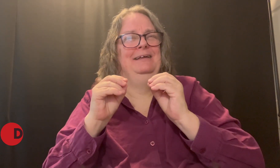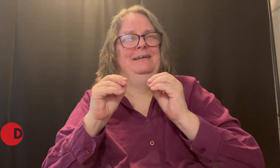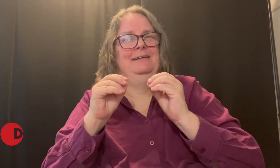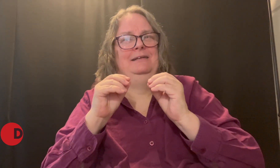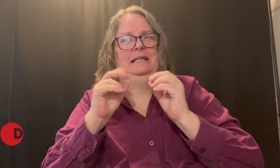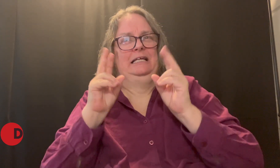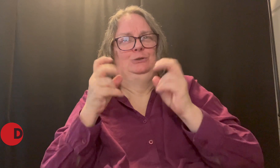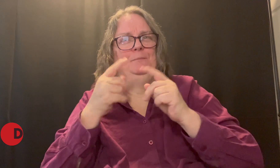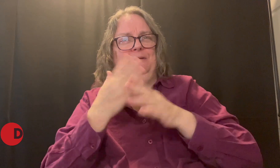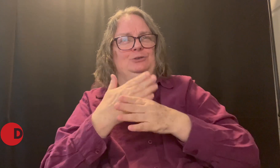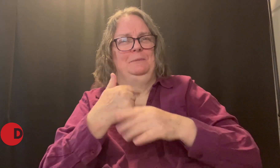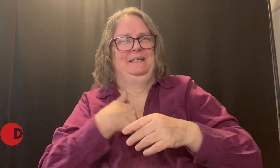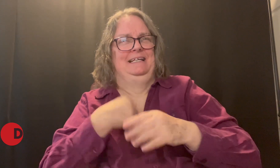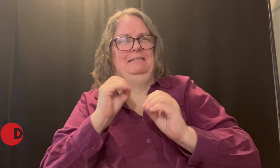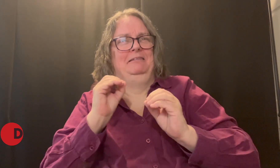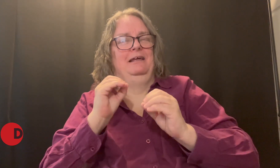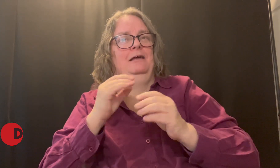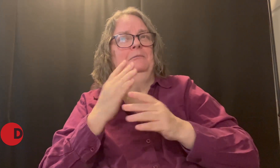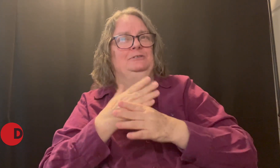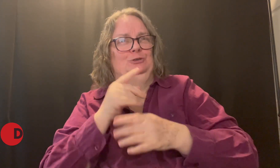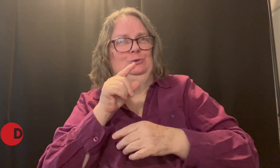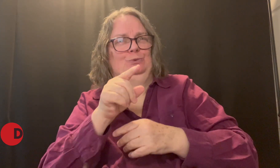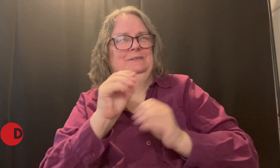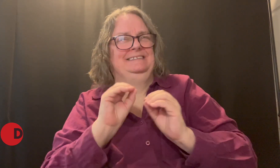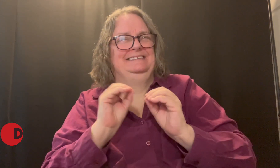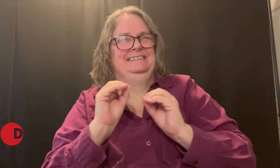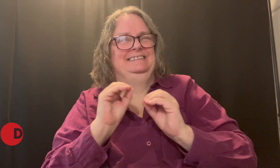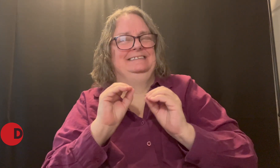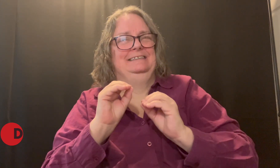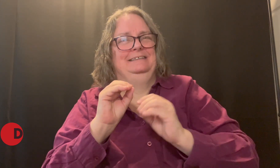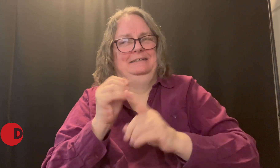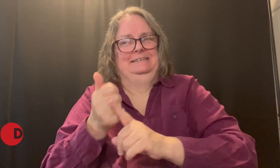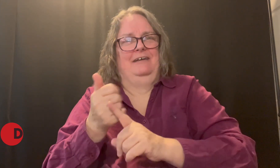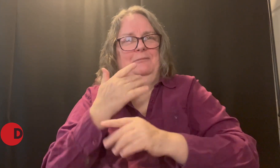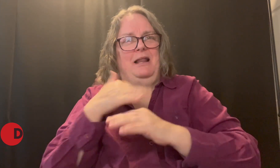Discard the blood in trash so there is no issue between me,